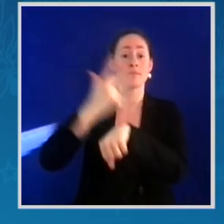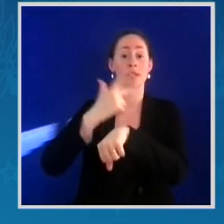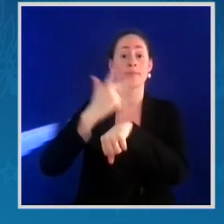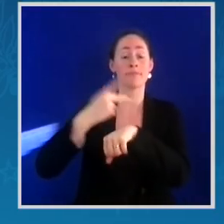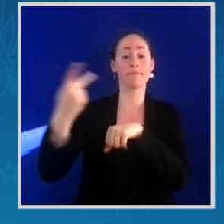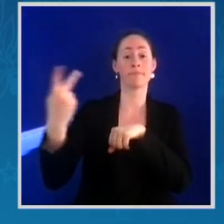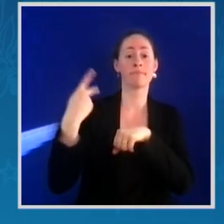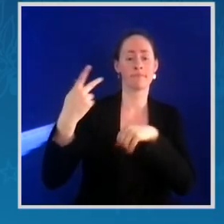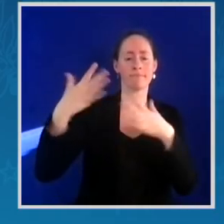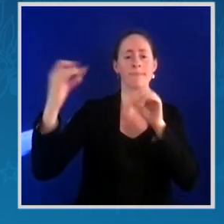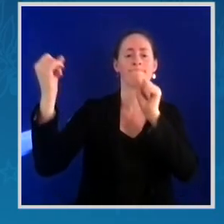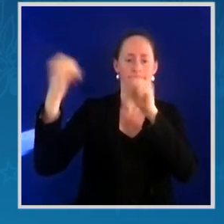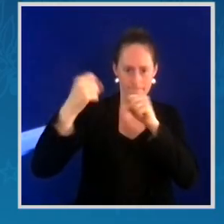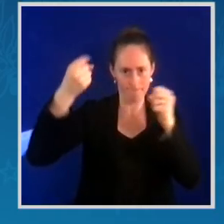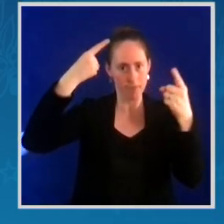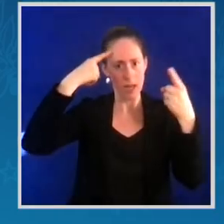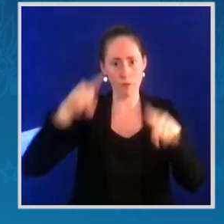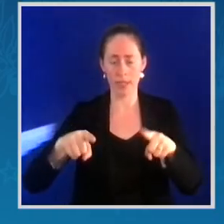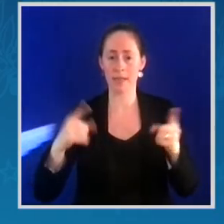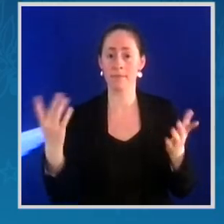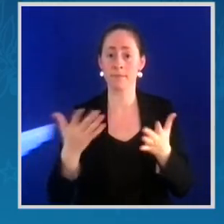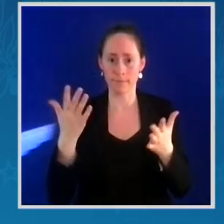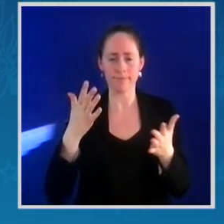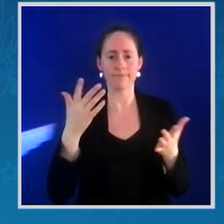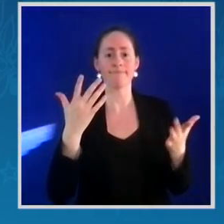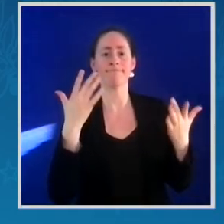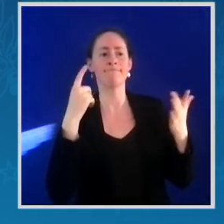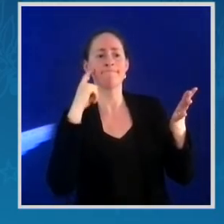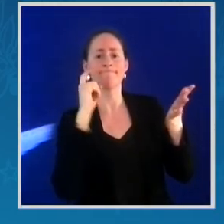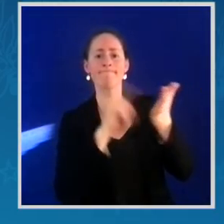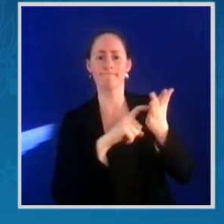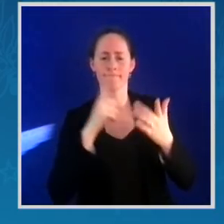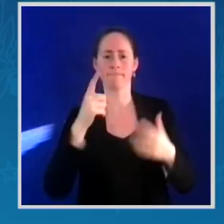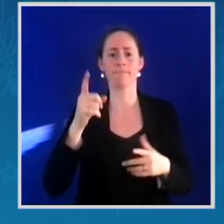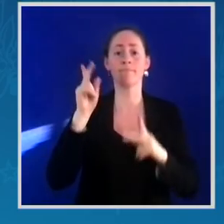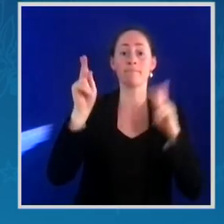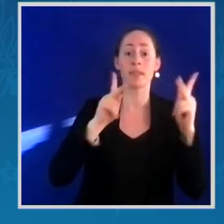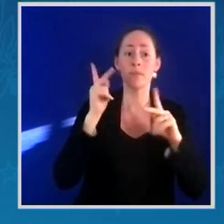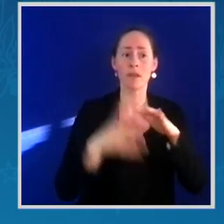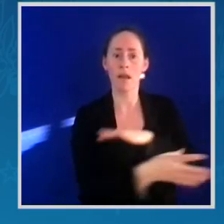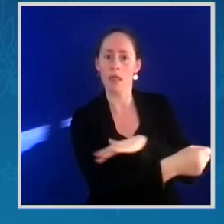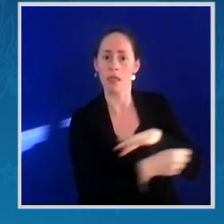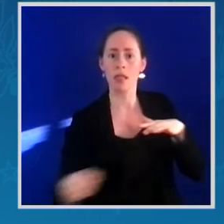but here in Mexico and an issue I've worked on for a very long time in my career before I even reached the Senate,